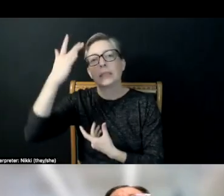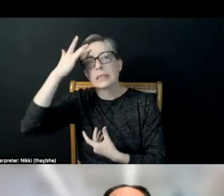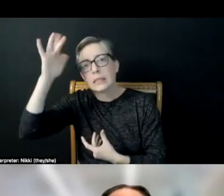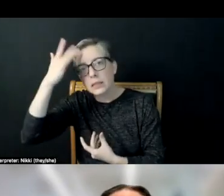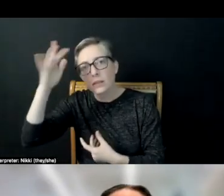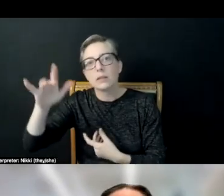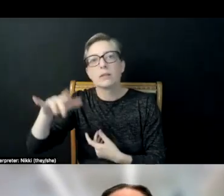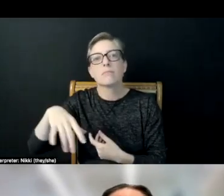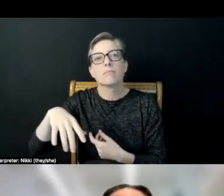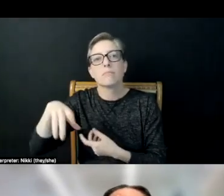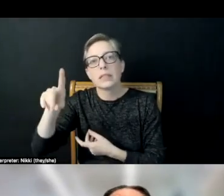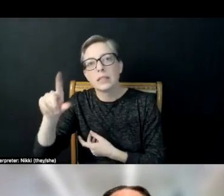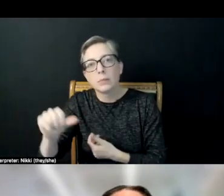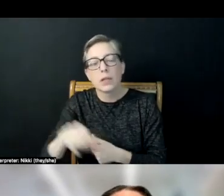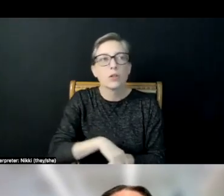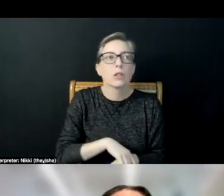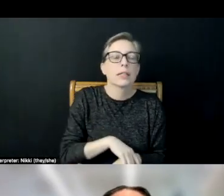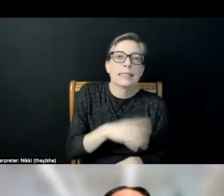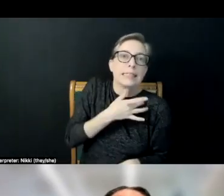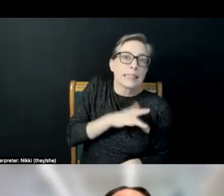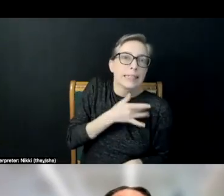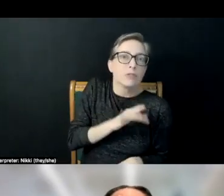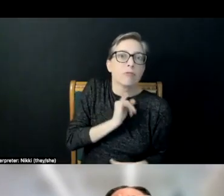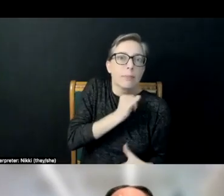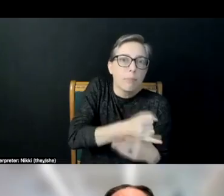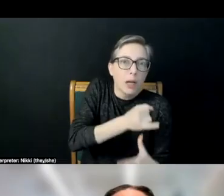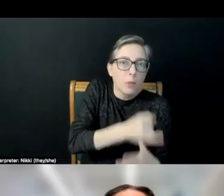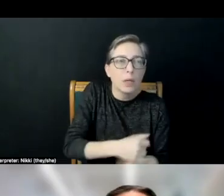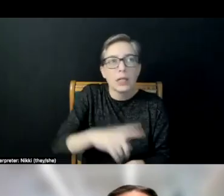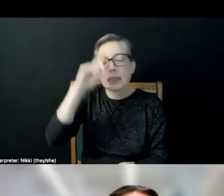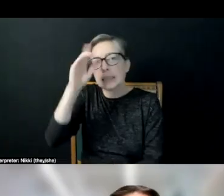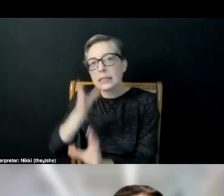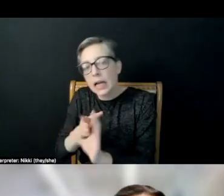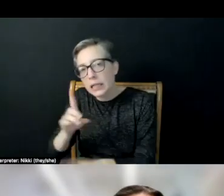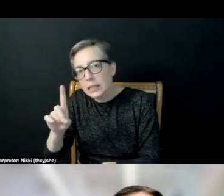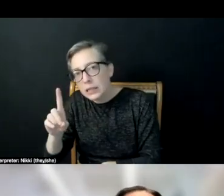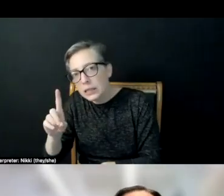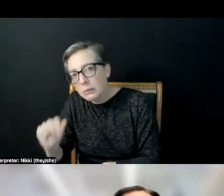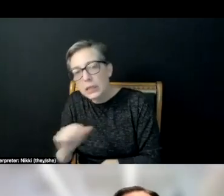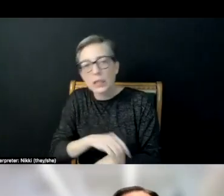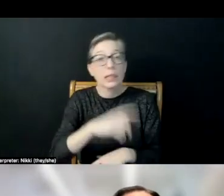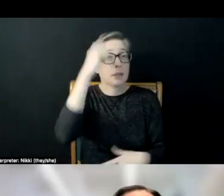sensory impairment, psychiatric disabilities, mental health disabilities and